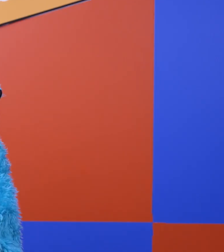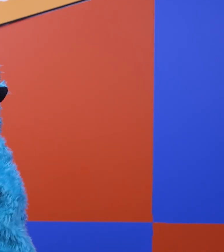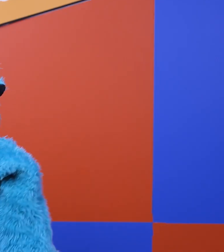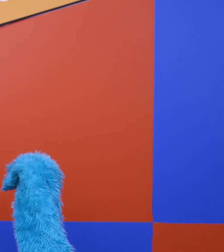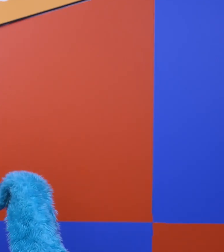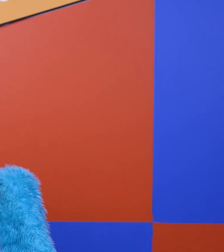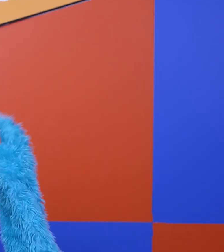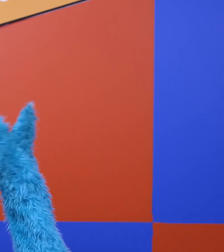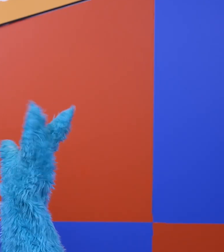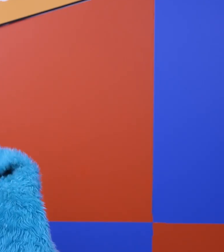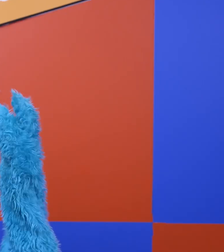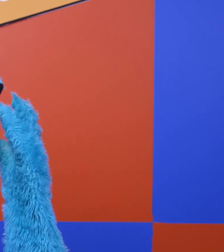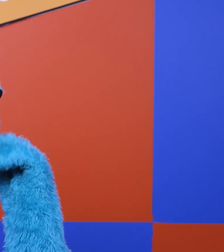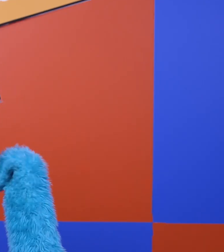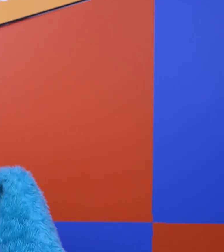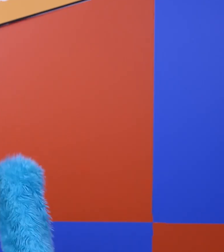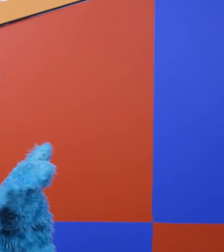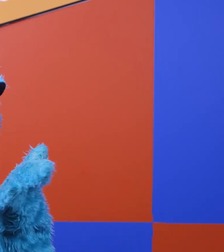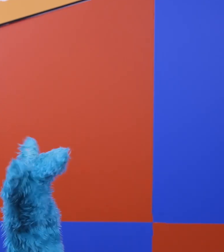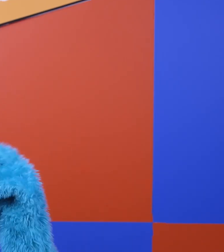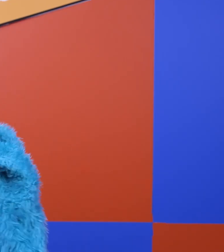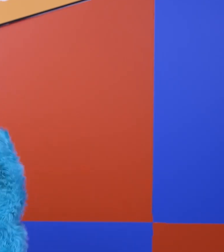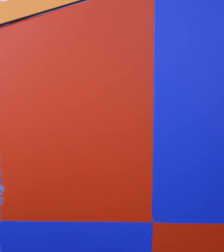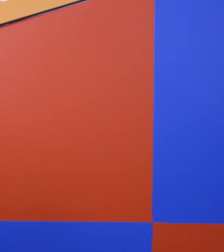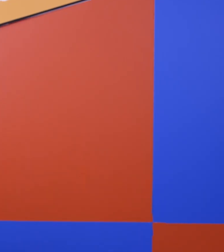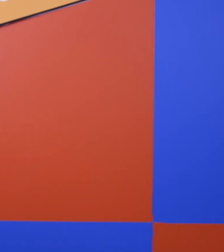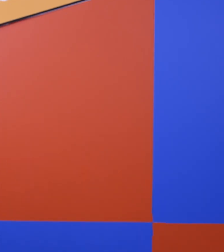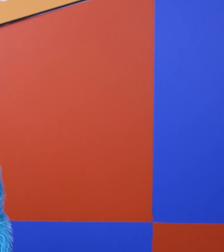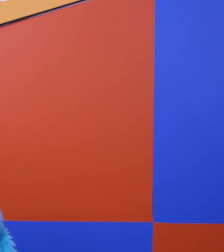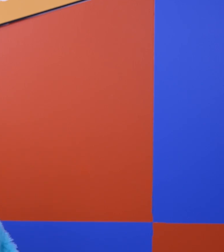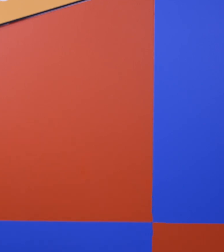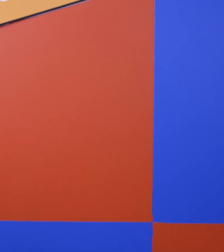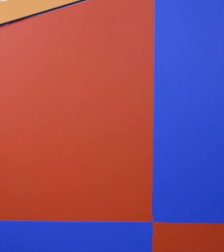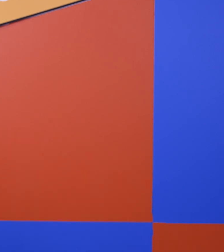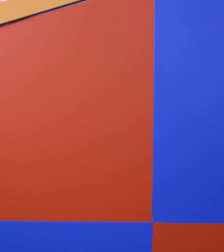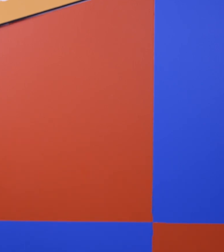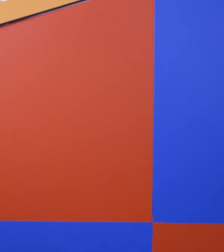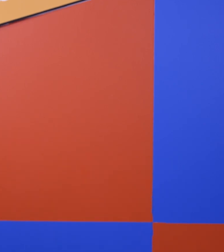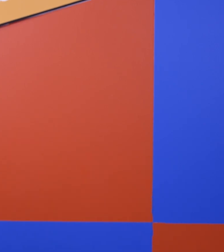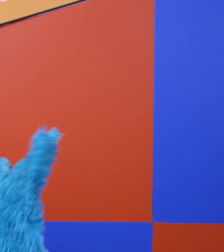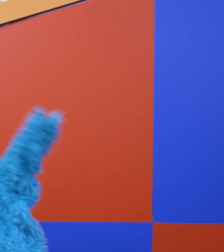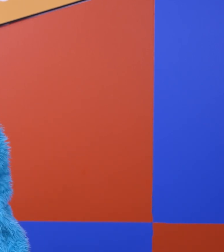Well, thanks for watching and I'll see you next time on "What Do Kids Think?"